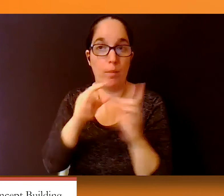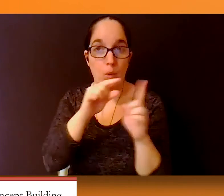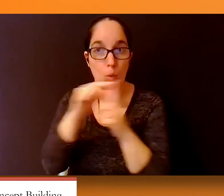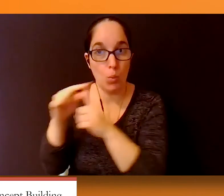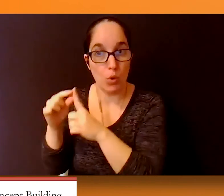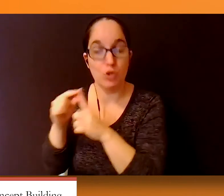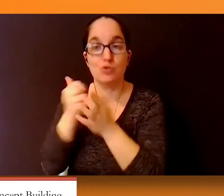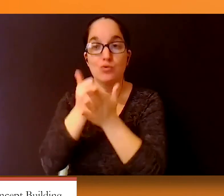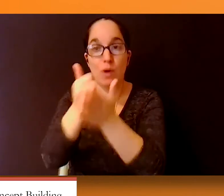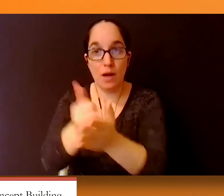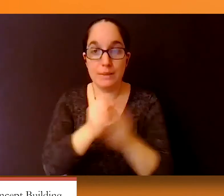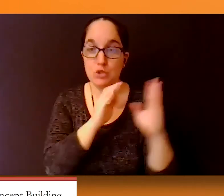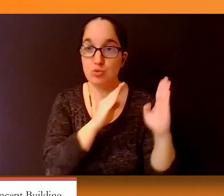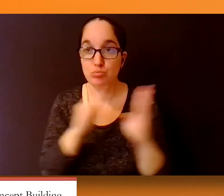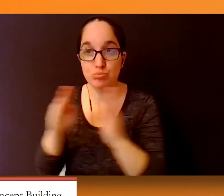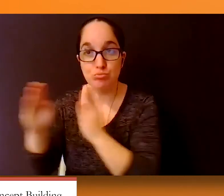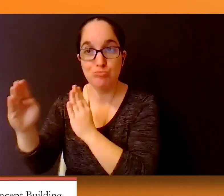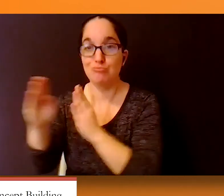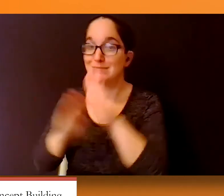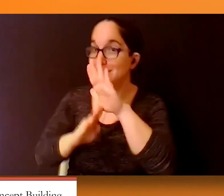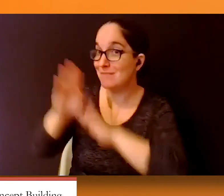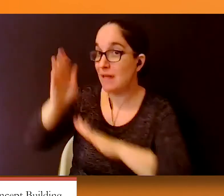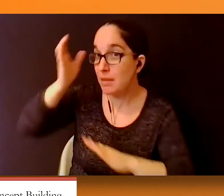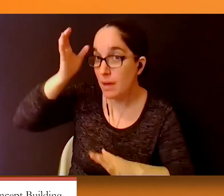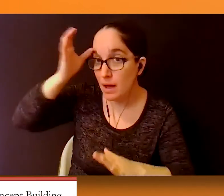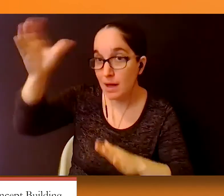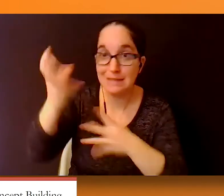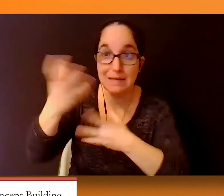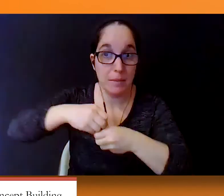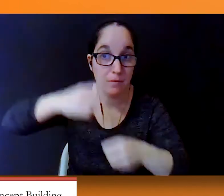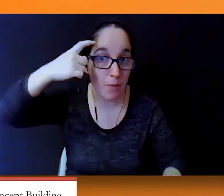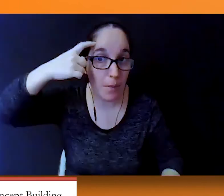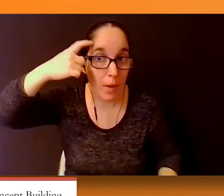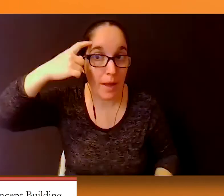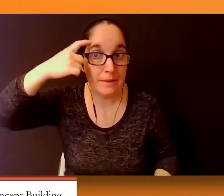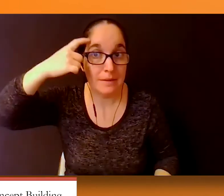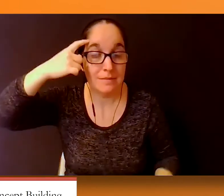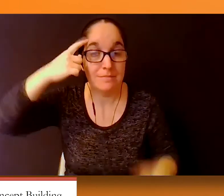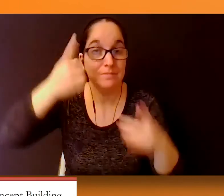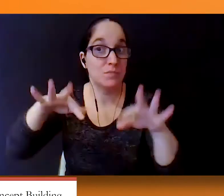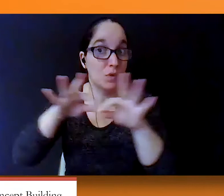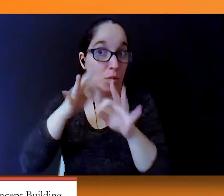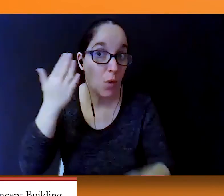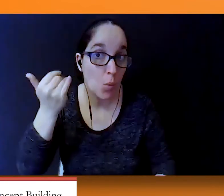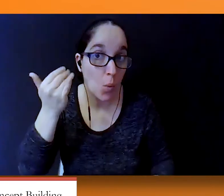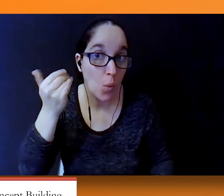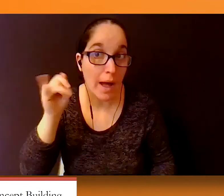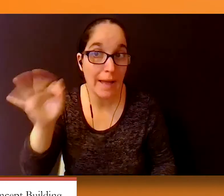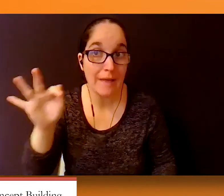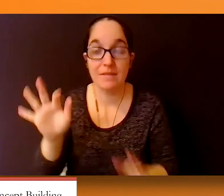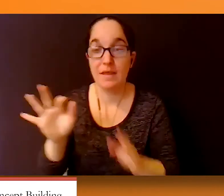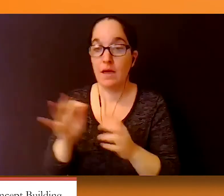So, helping our students organize and build concepts in their brain. What's so important about this is when a kit--